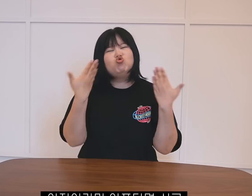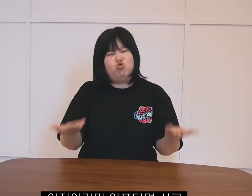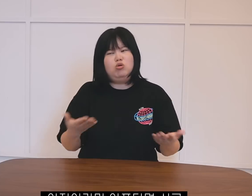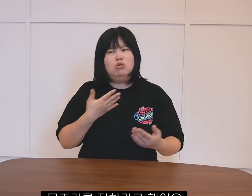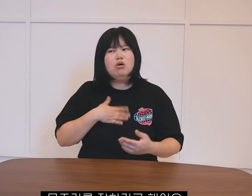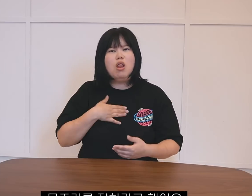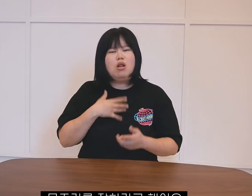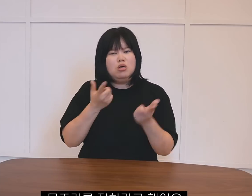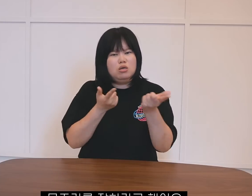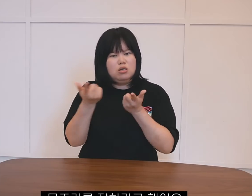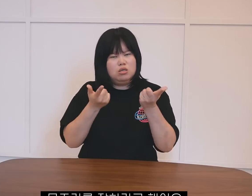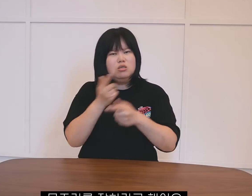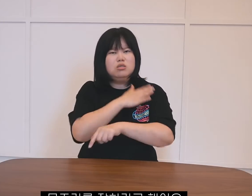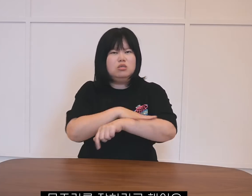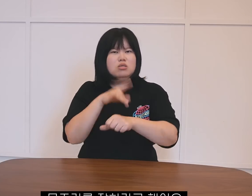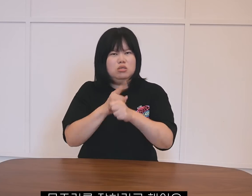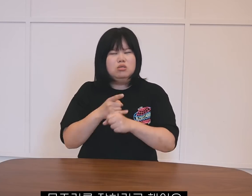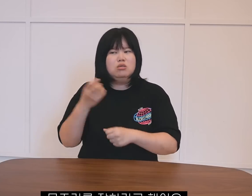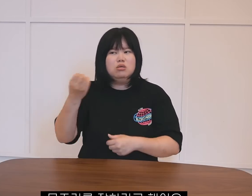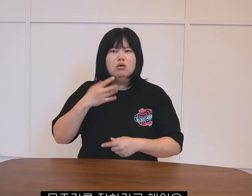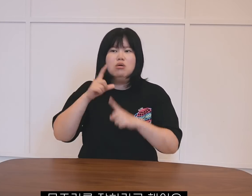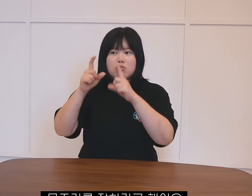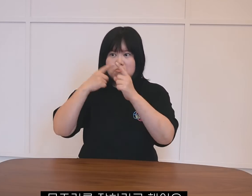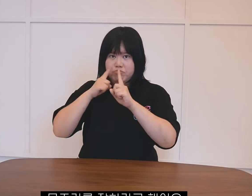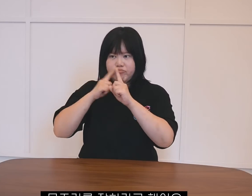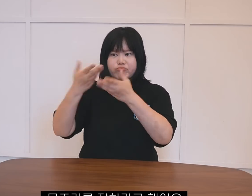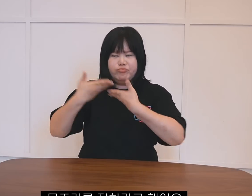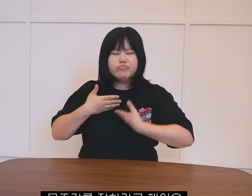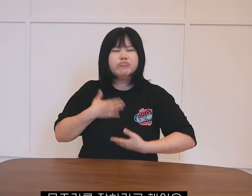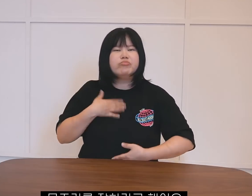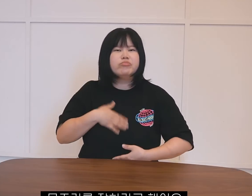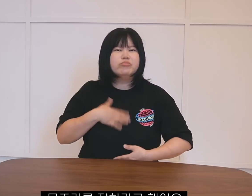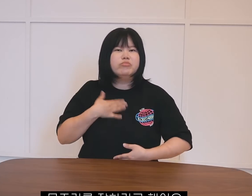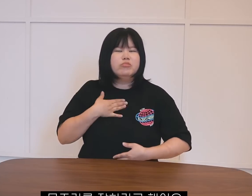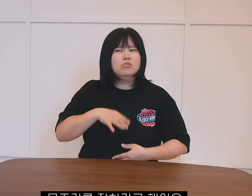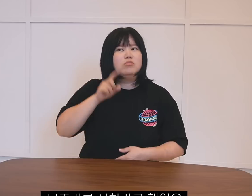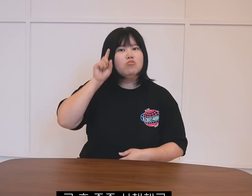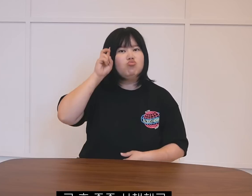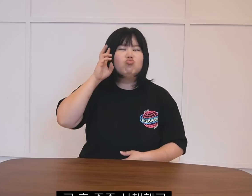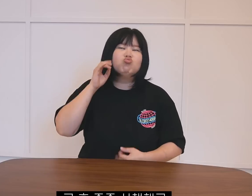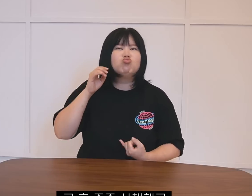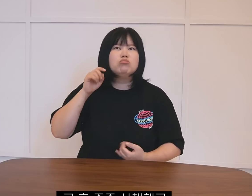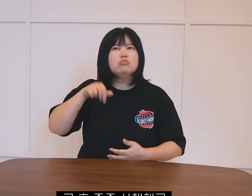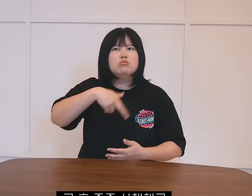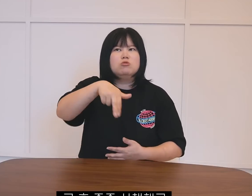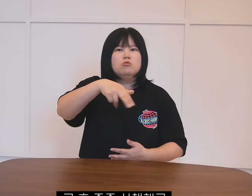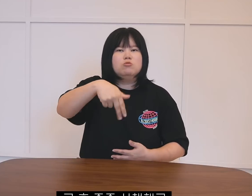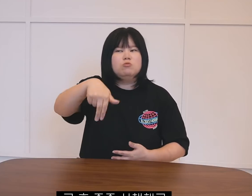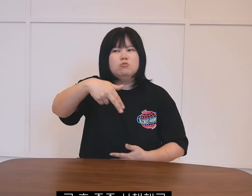to rest and take care of myself. After that, I often went for a walk